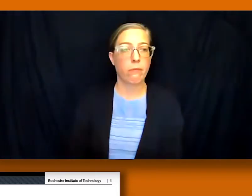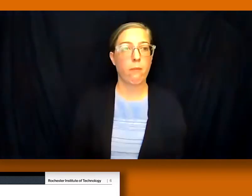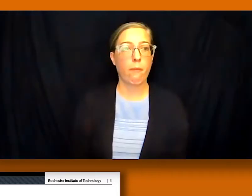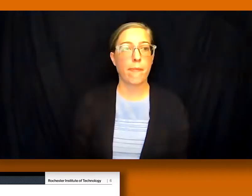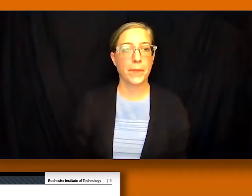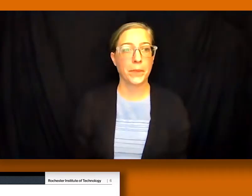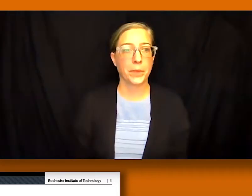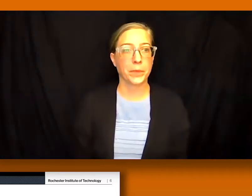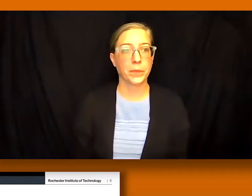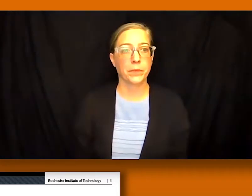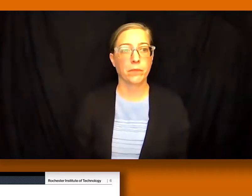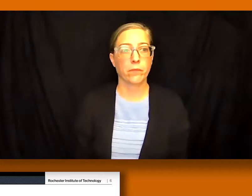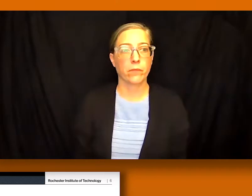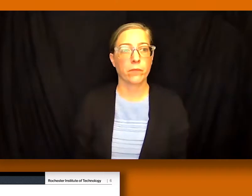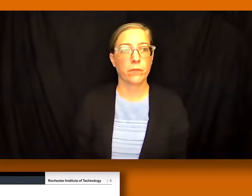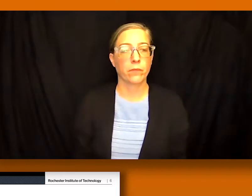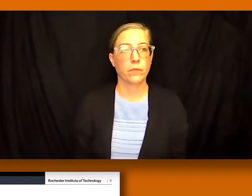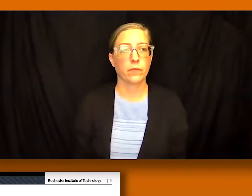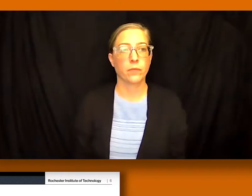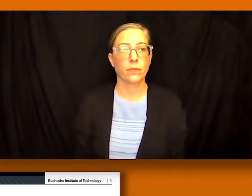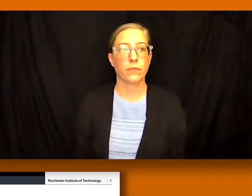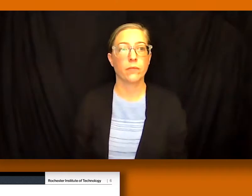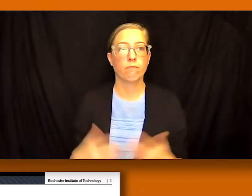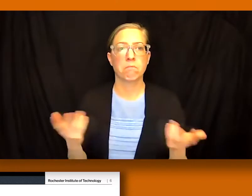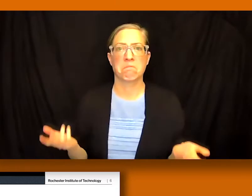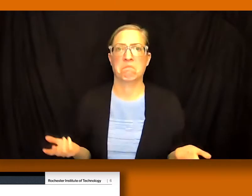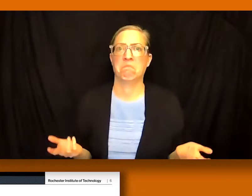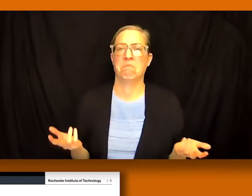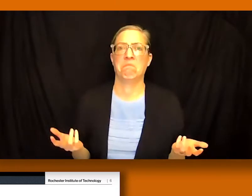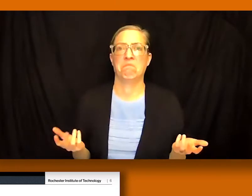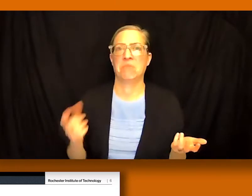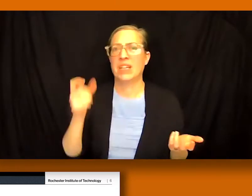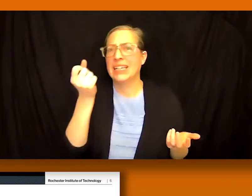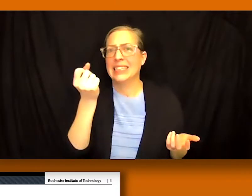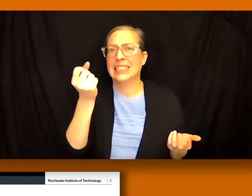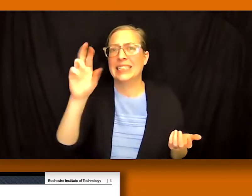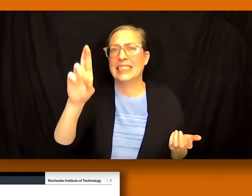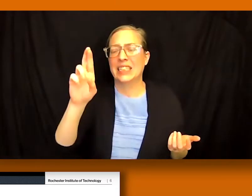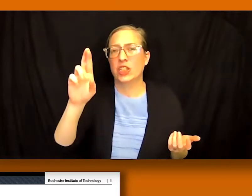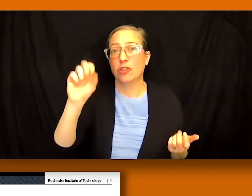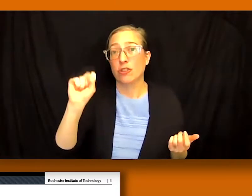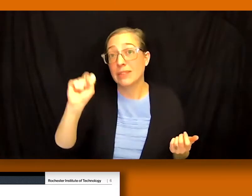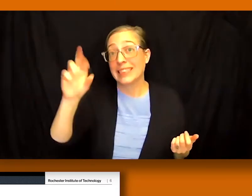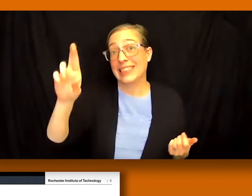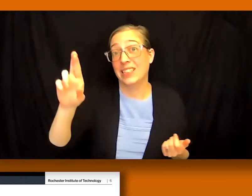Who is considered senior personnel? Um, senior personnel are defined as individuals